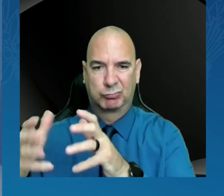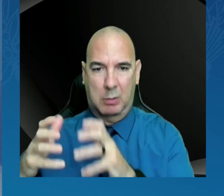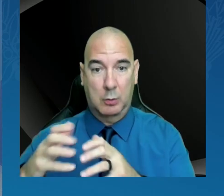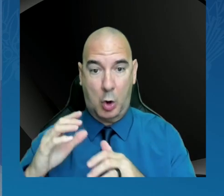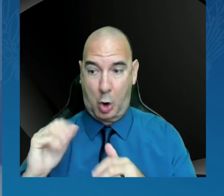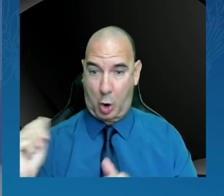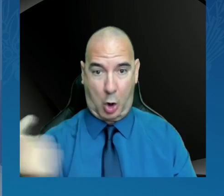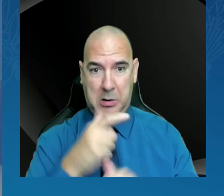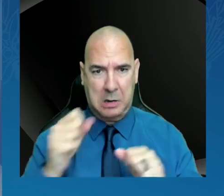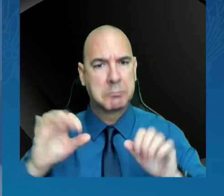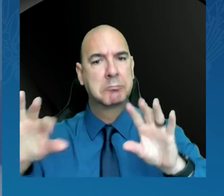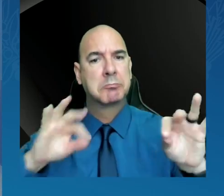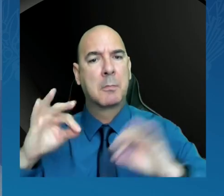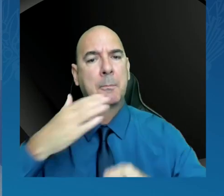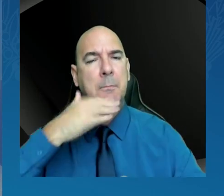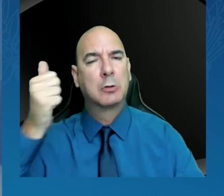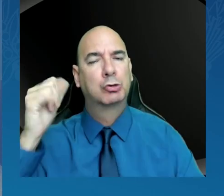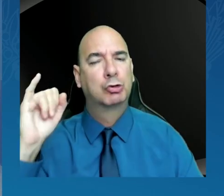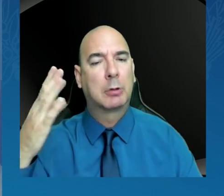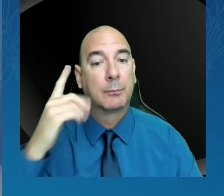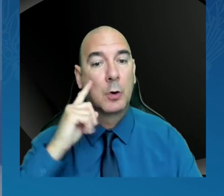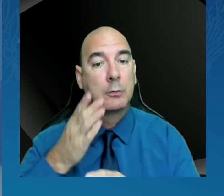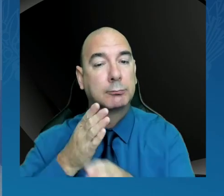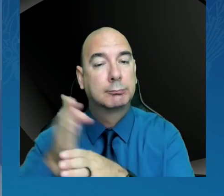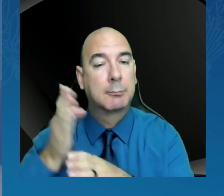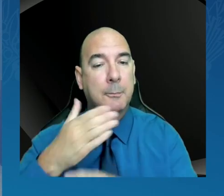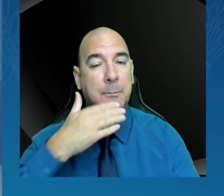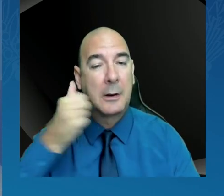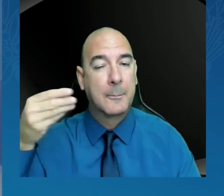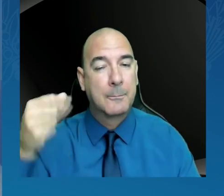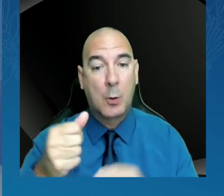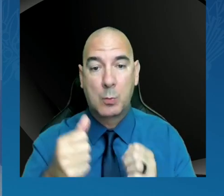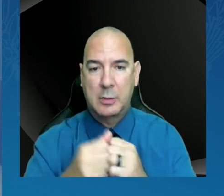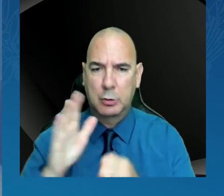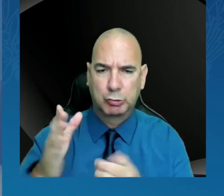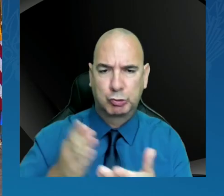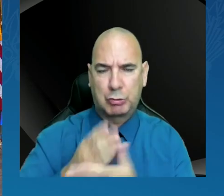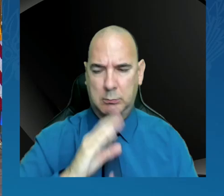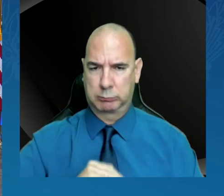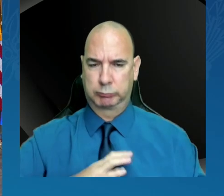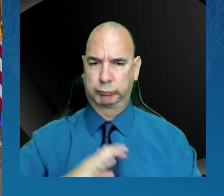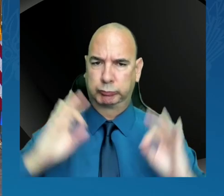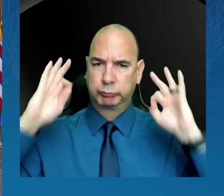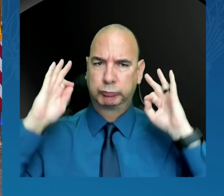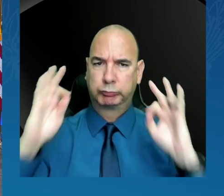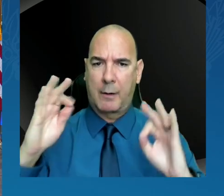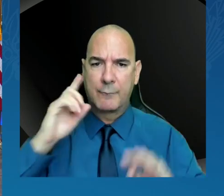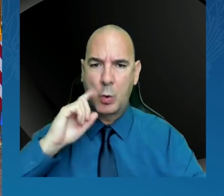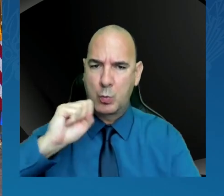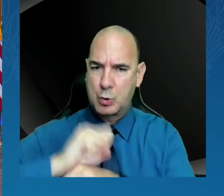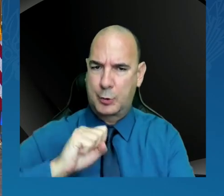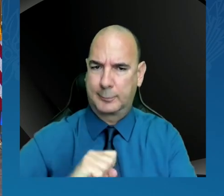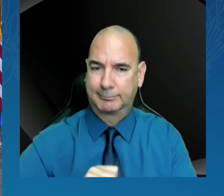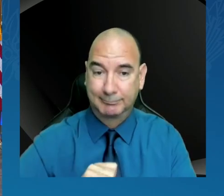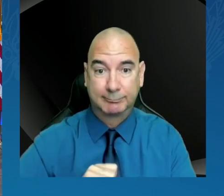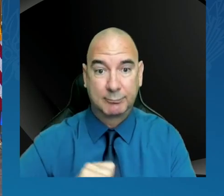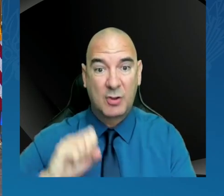better pay with right dignity and respect at work. The $40 billion in such workforce